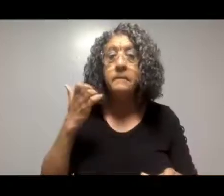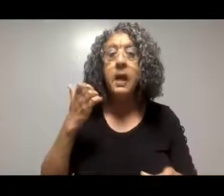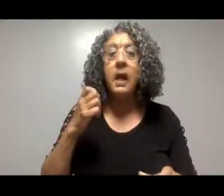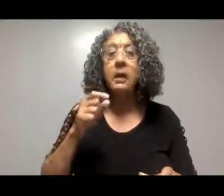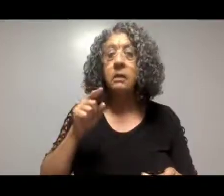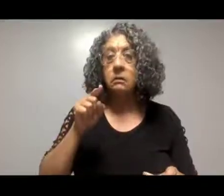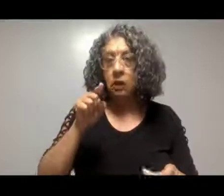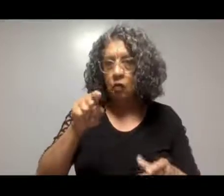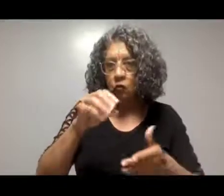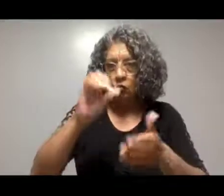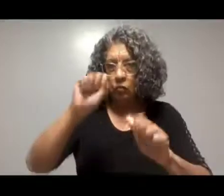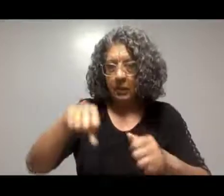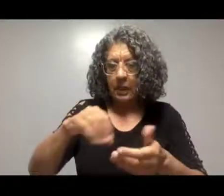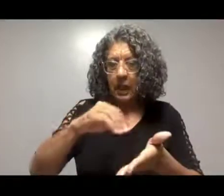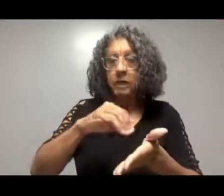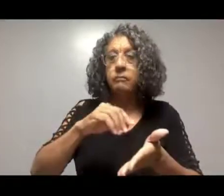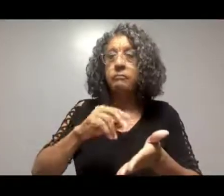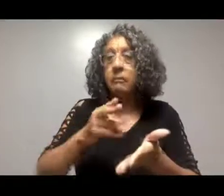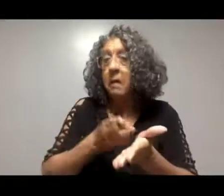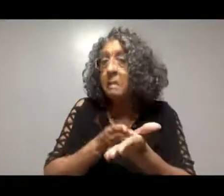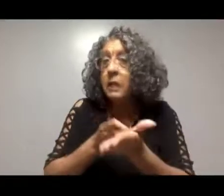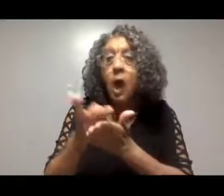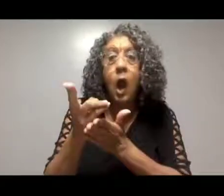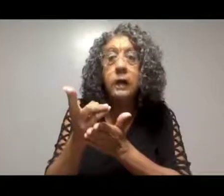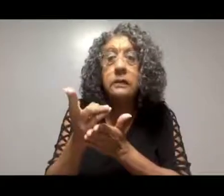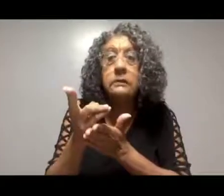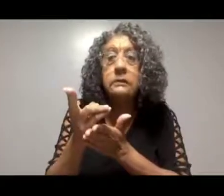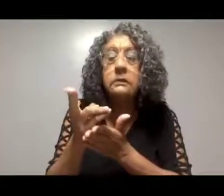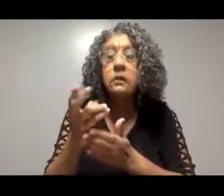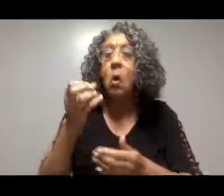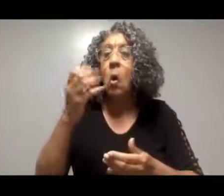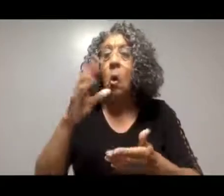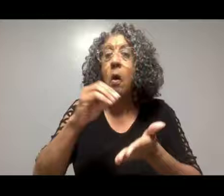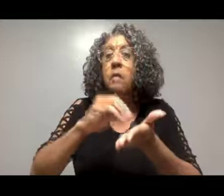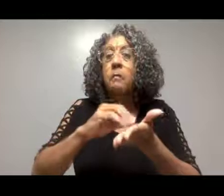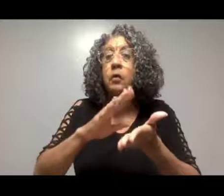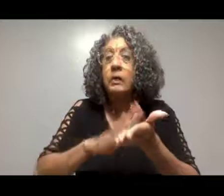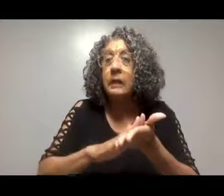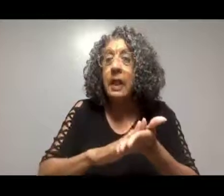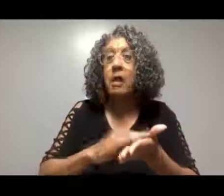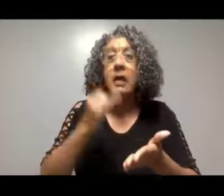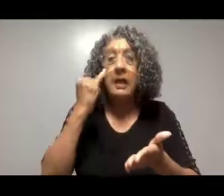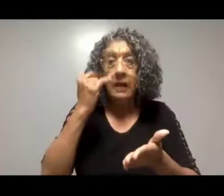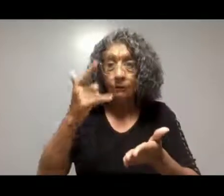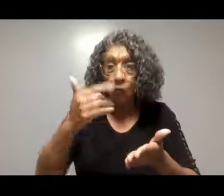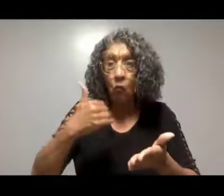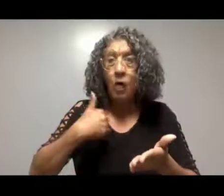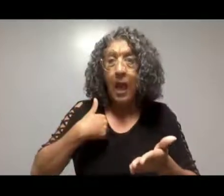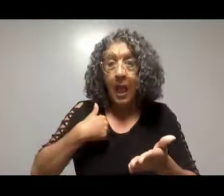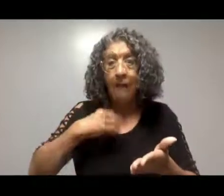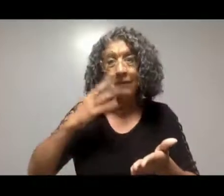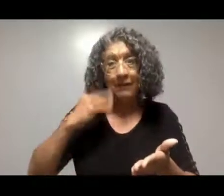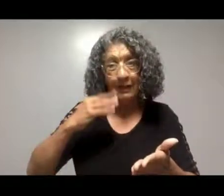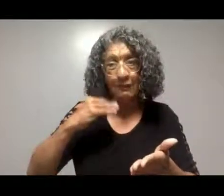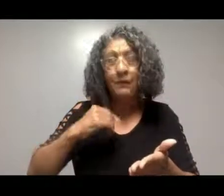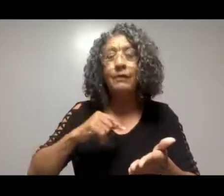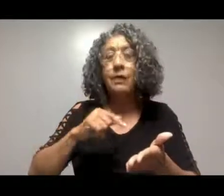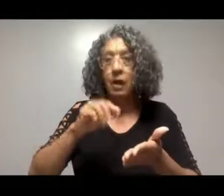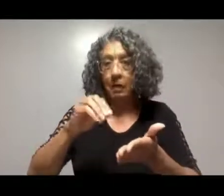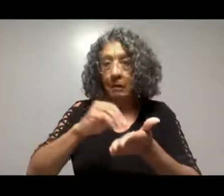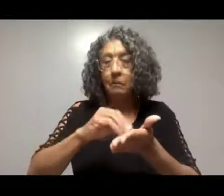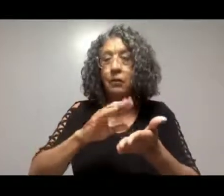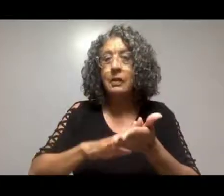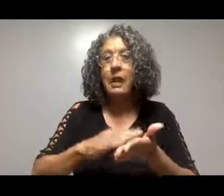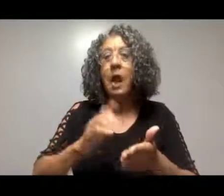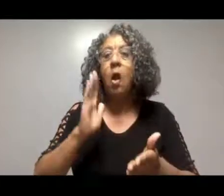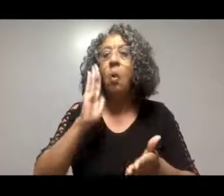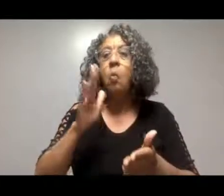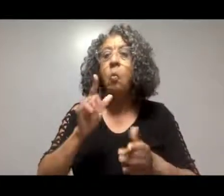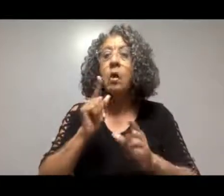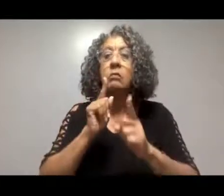It's best to be honest or put down. If you have experience put down